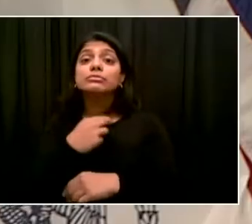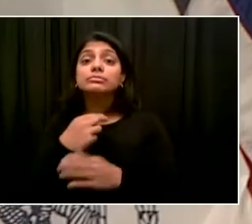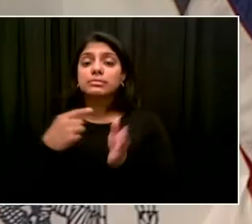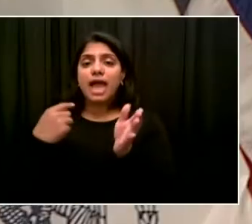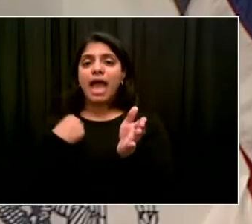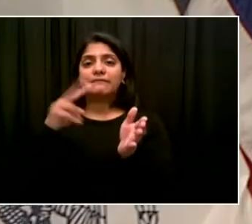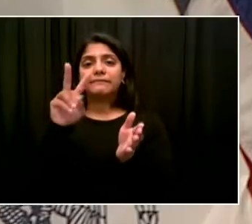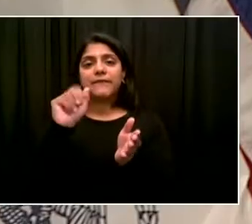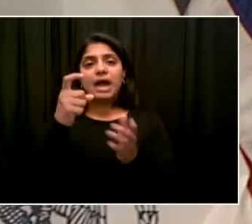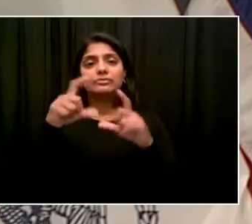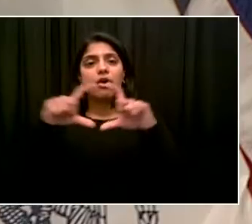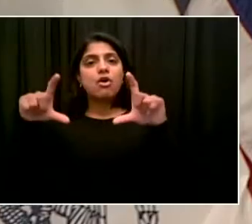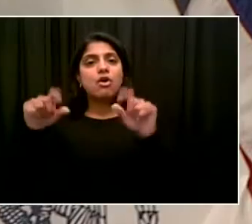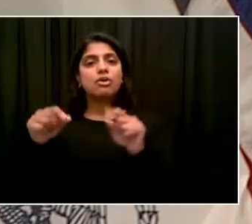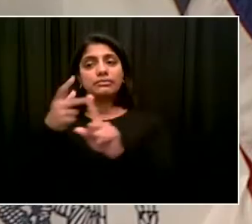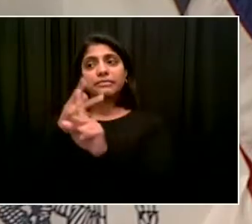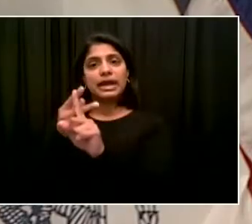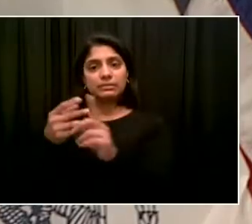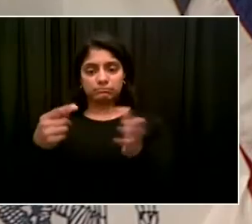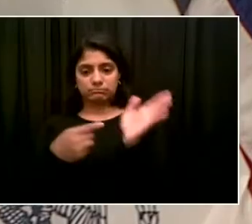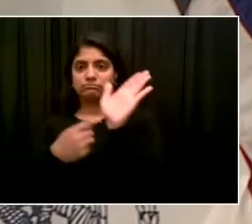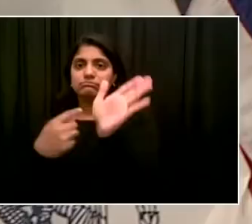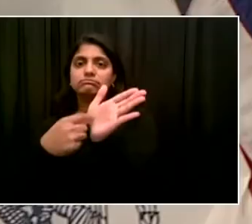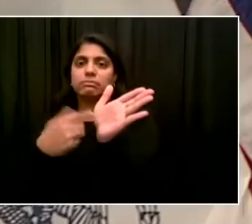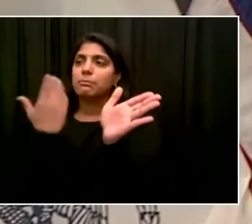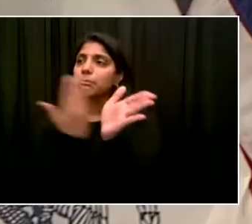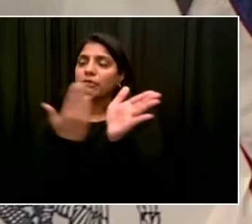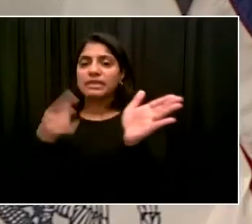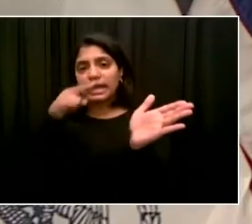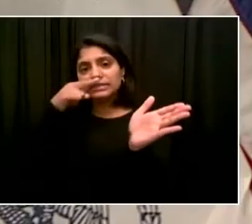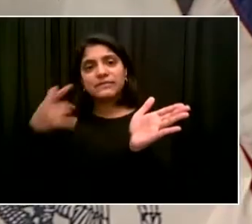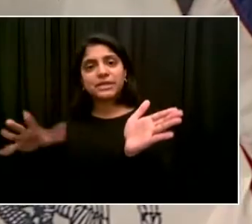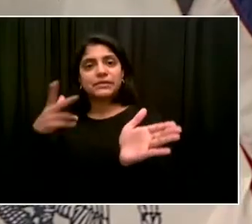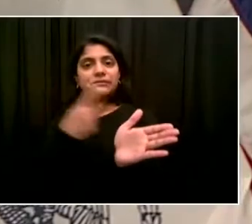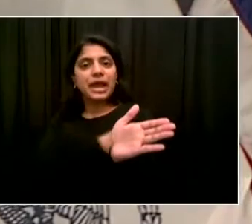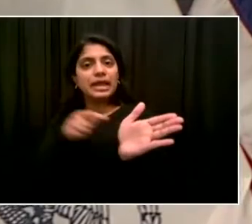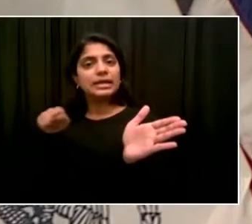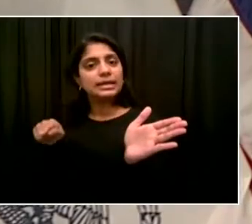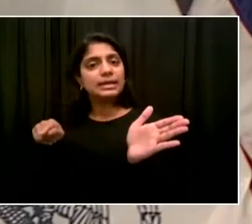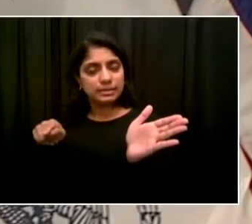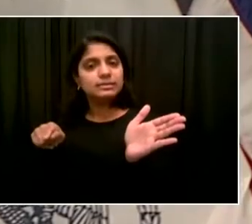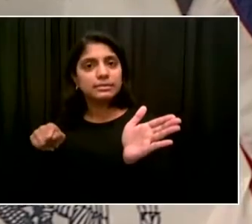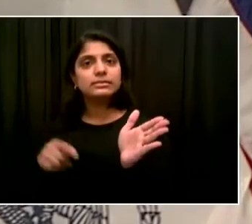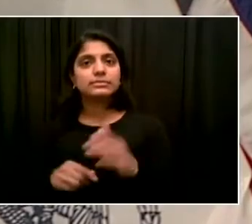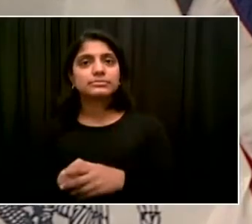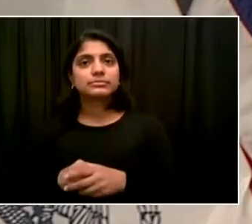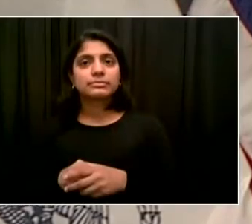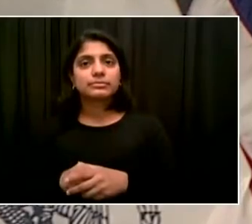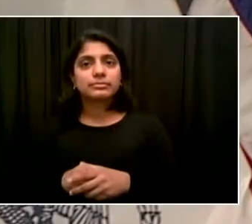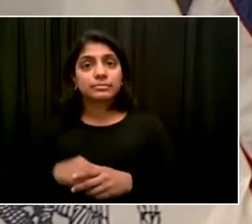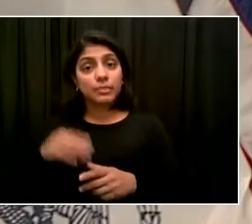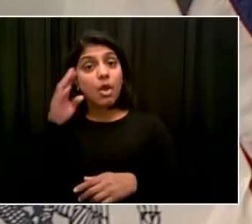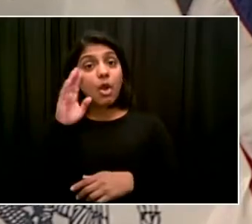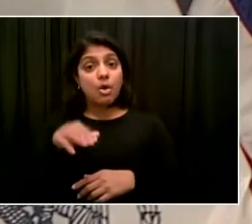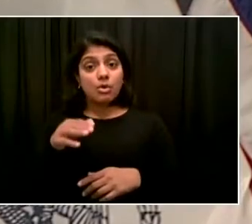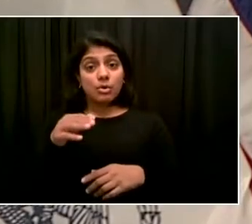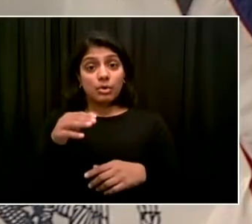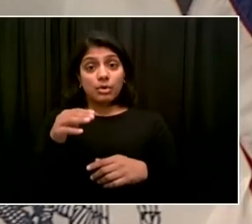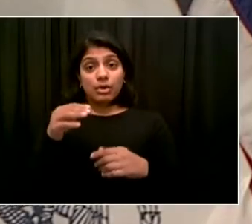ENTERTAINMENT, FITNESS, IT ENCOURAGED A LOT OF PEOPLE TO GET VACCINATED BECAUSE THEY WANTED TO BE PART OF THOSE THINGS AND THAT'S GREAT BUT WE ALSO WANT THEM FOR EVERYONE TO WORKS THEE R